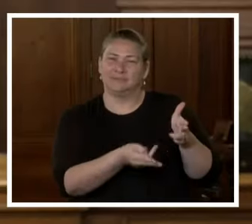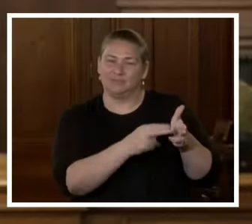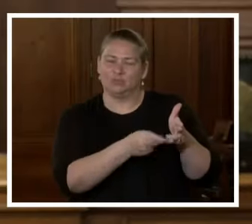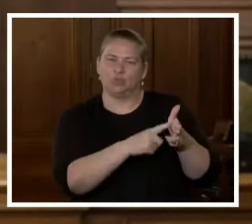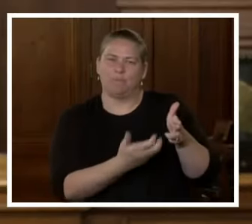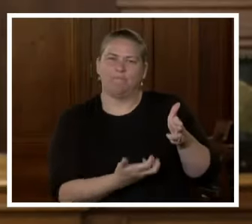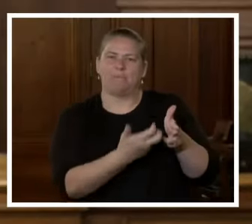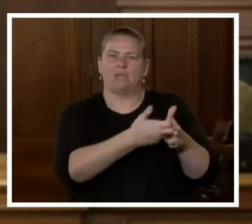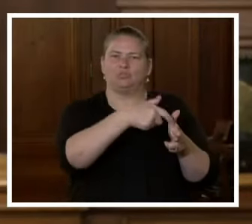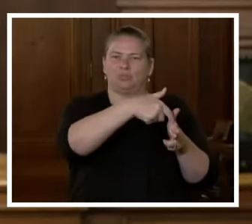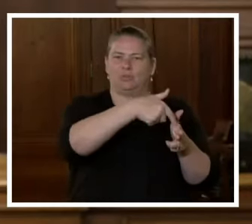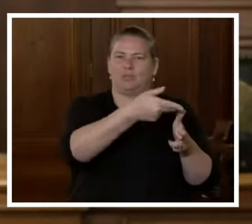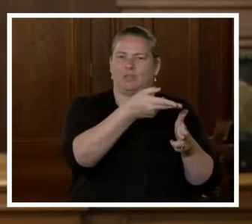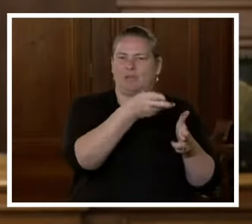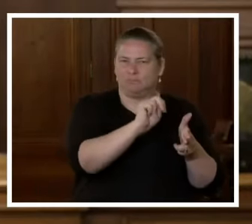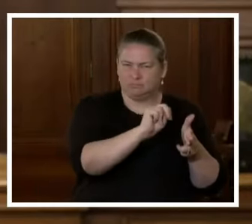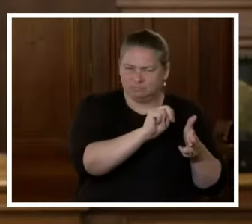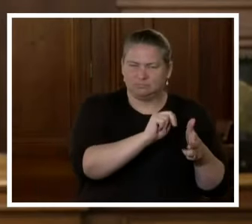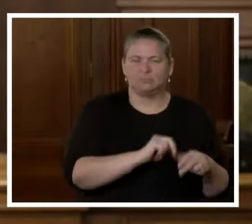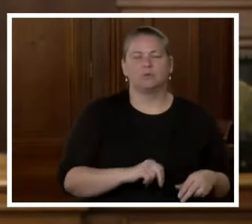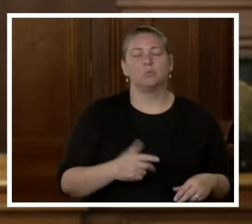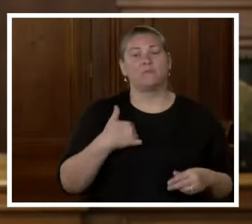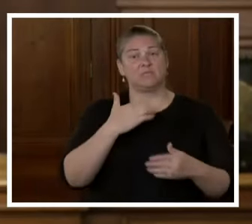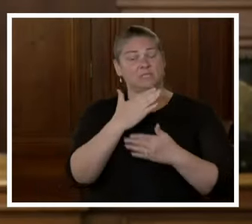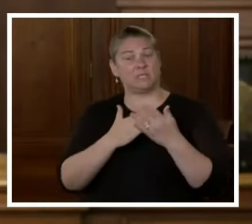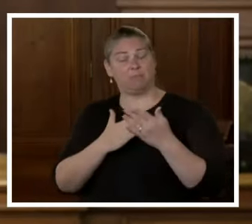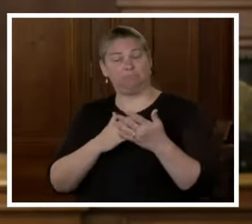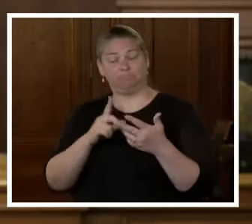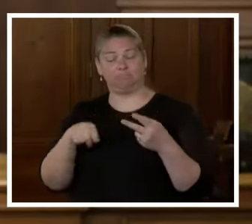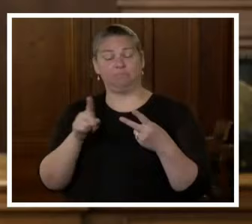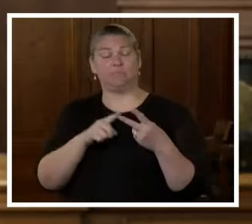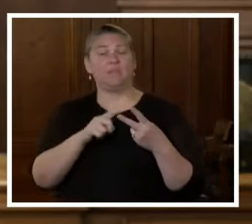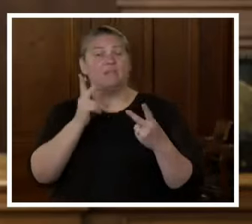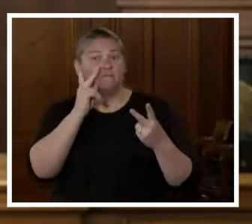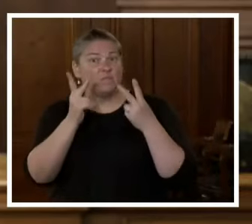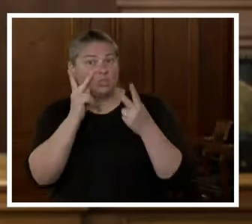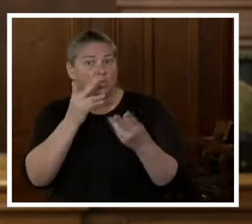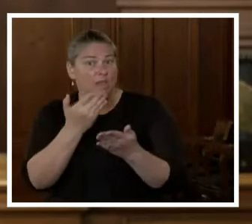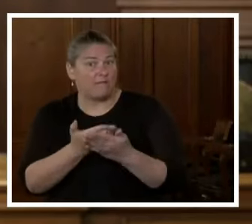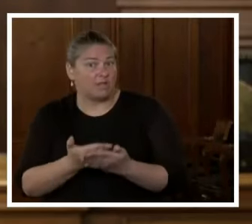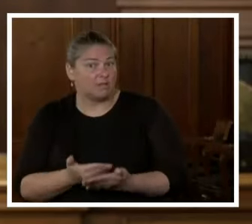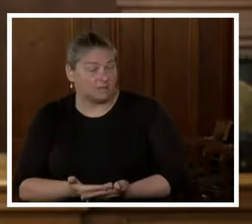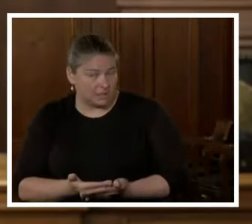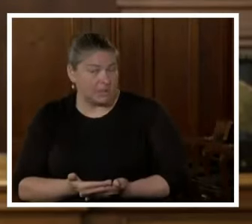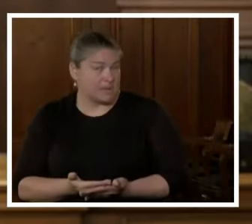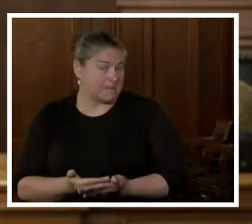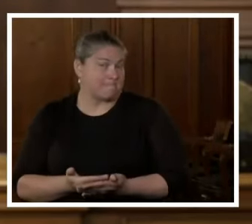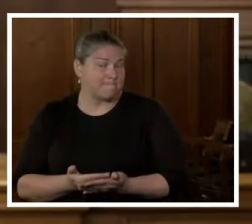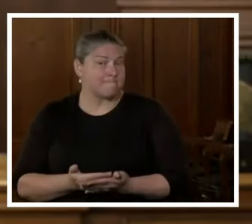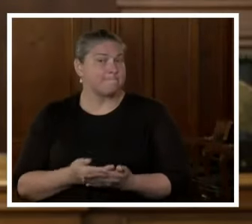WAY -- SCENE AT 26th AND BROADWAY, REPORTED GUNSHOTS AND REPORTED RETURNING THAT FIRE,